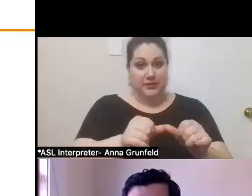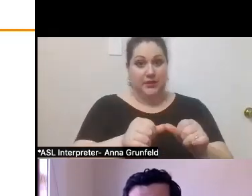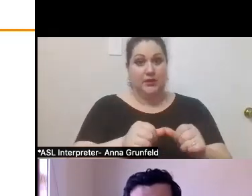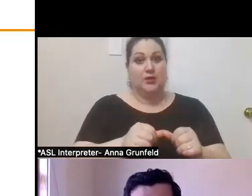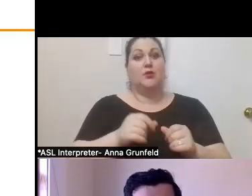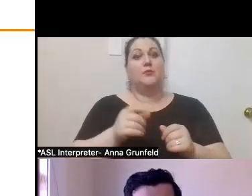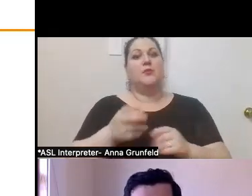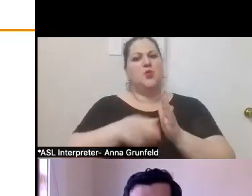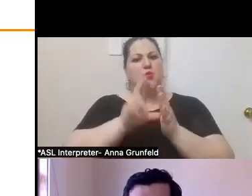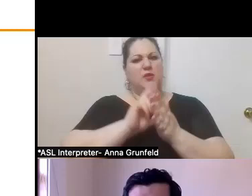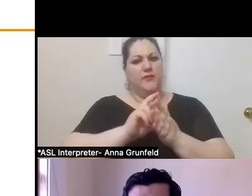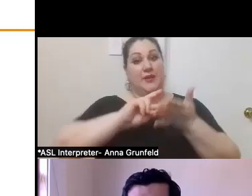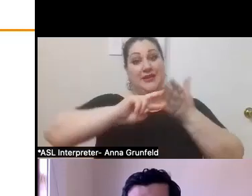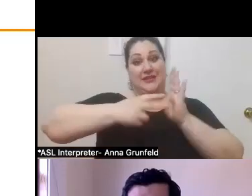I know this has probably been talked about already.